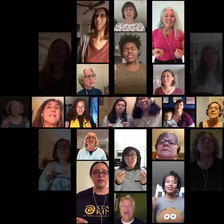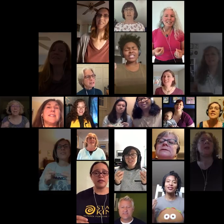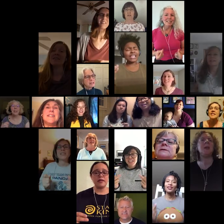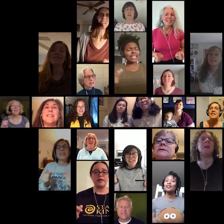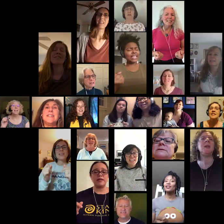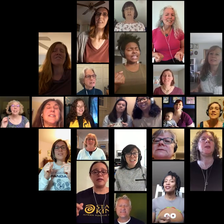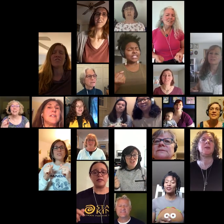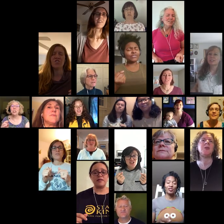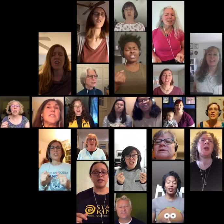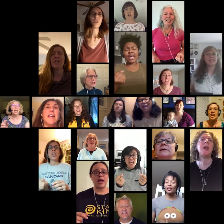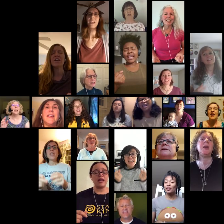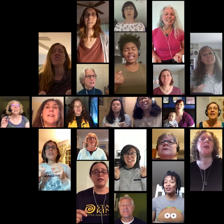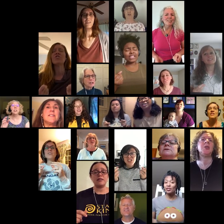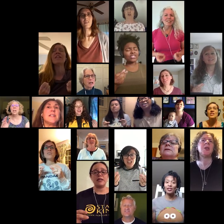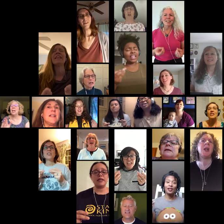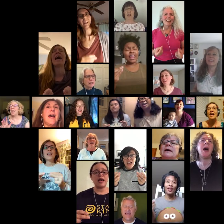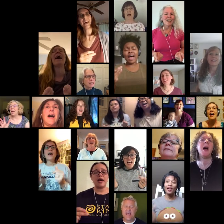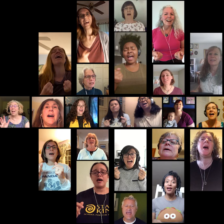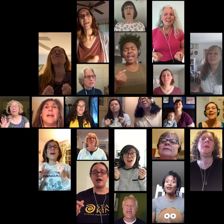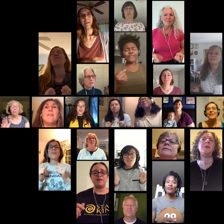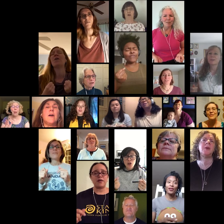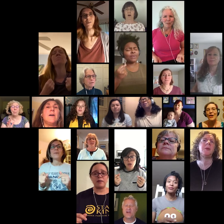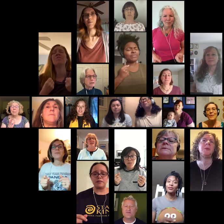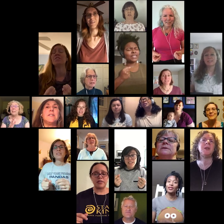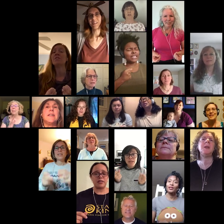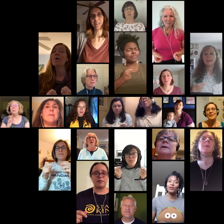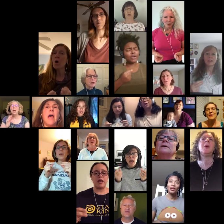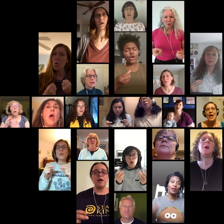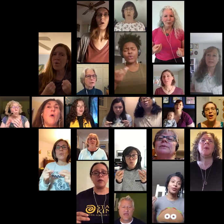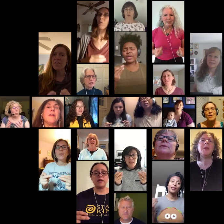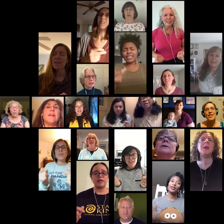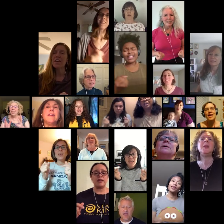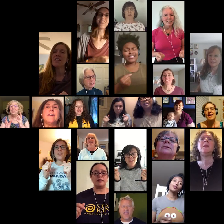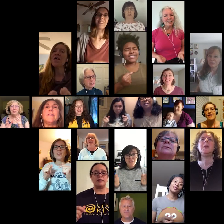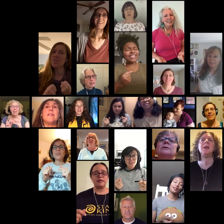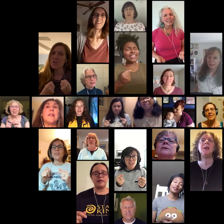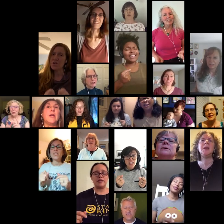The seeds of change alive from deep within the Earth